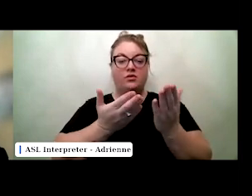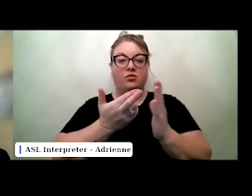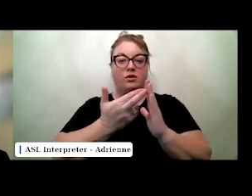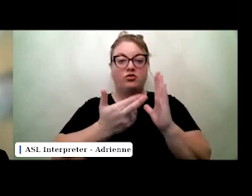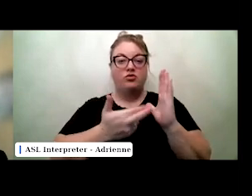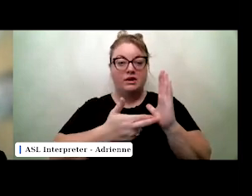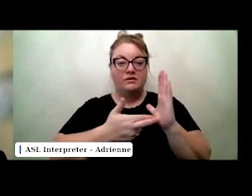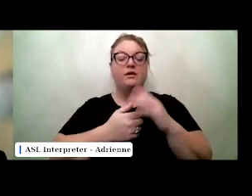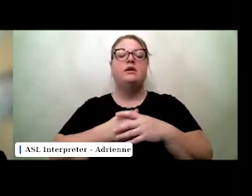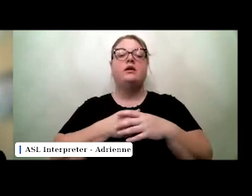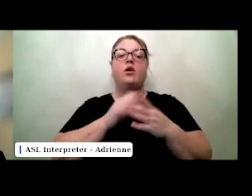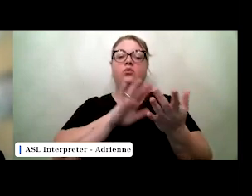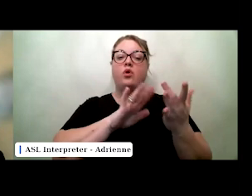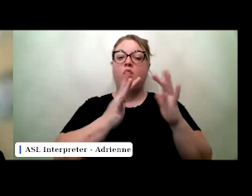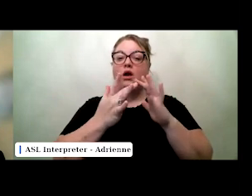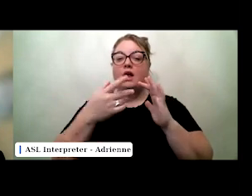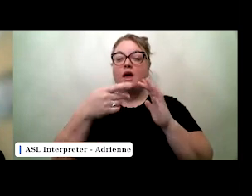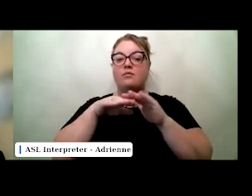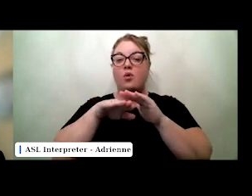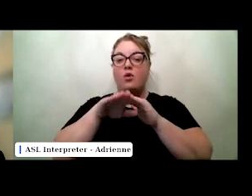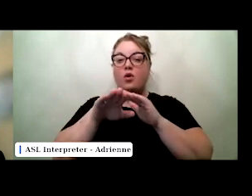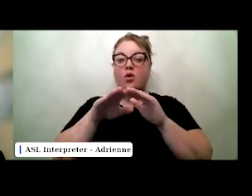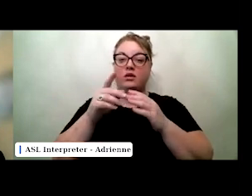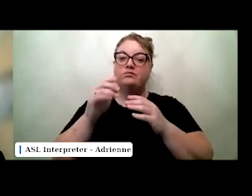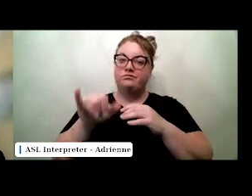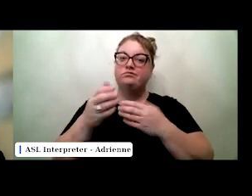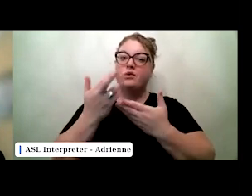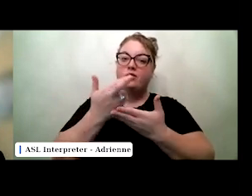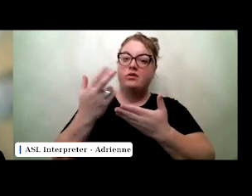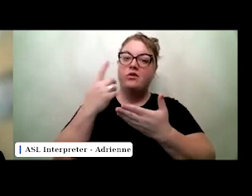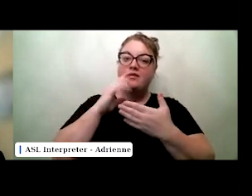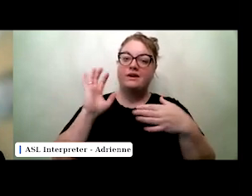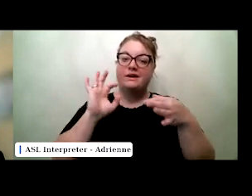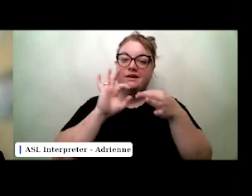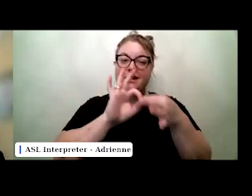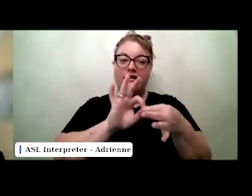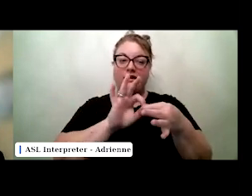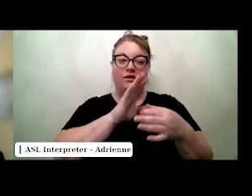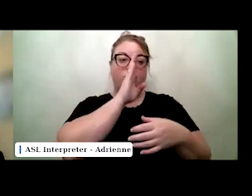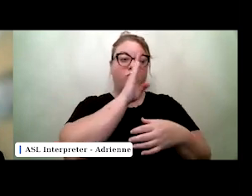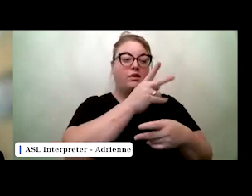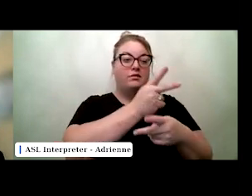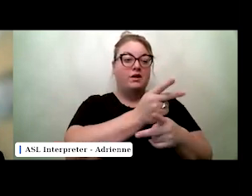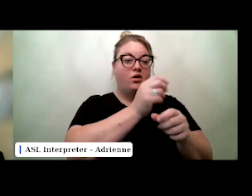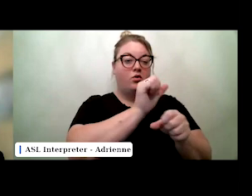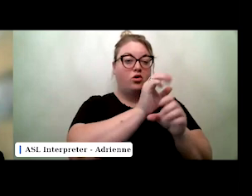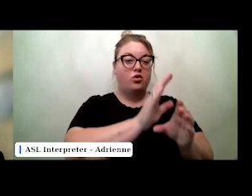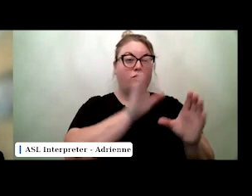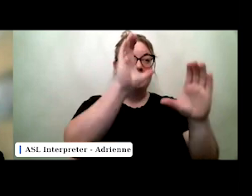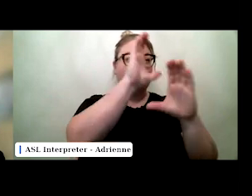These are online portals that serve as a resource for connecting direct care workers who are seeking employment opportunities.